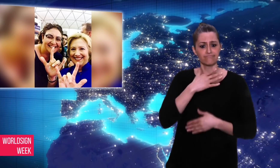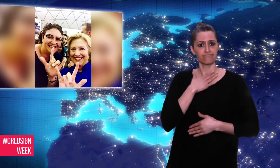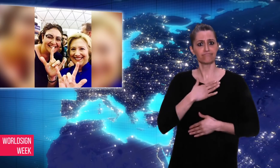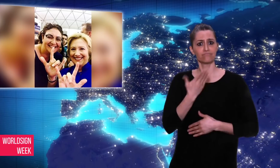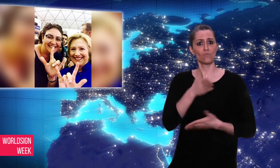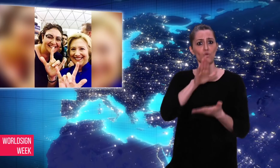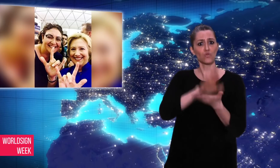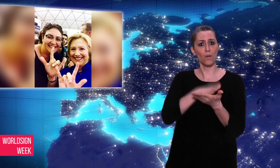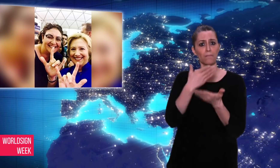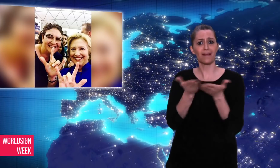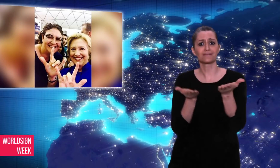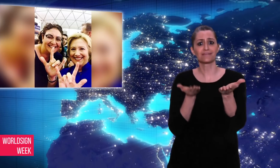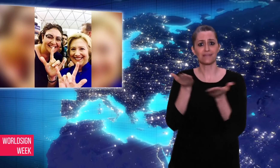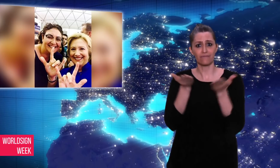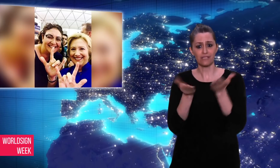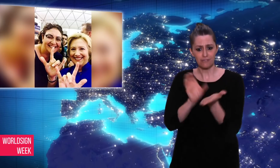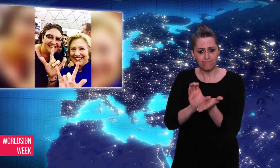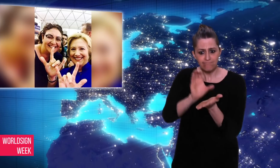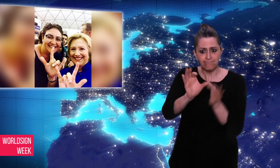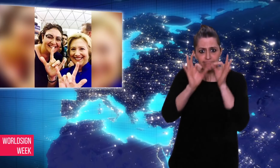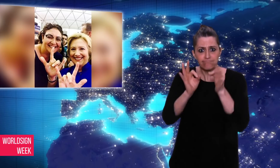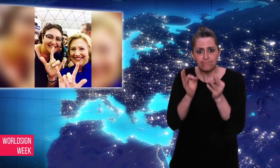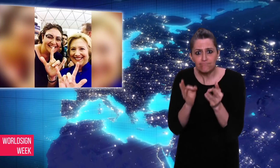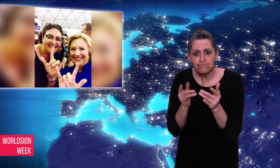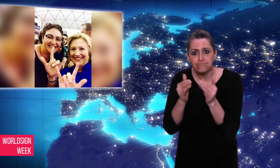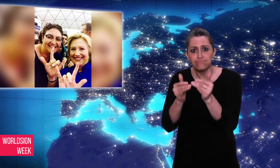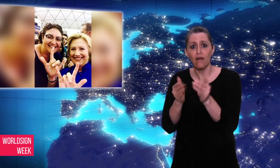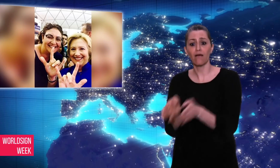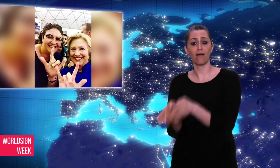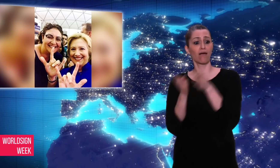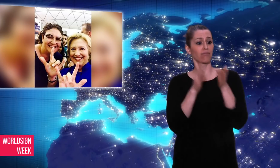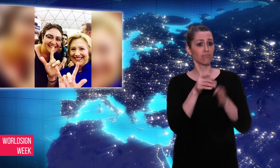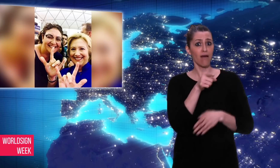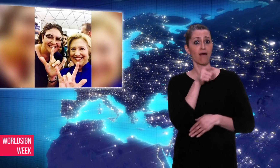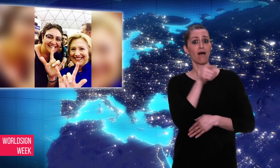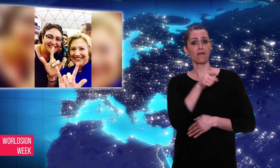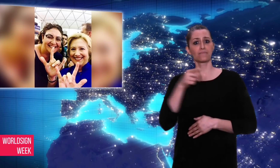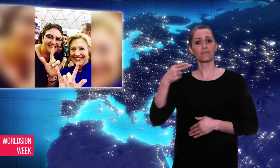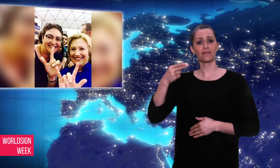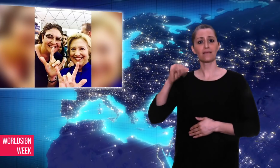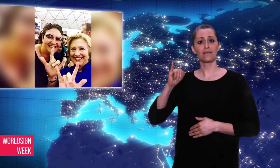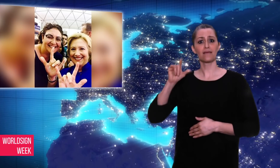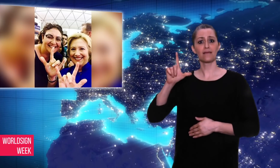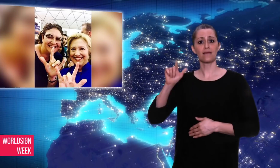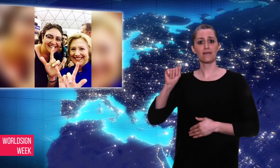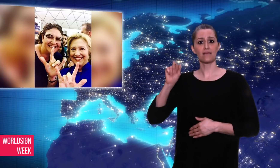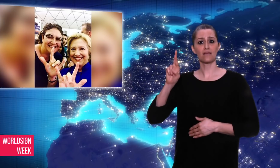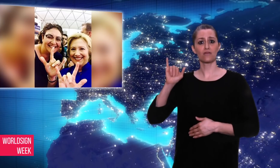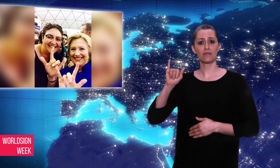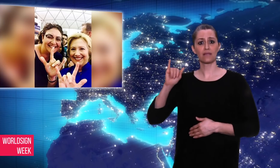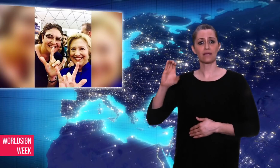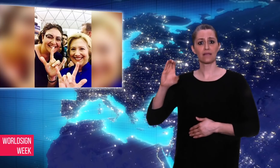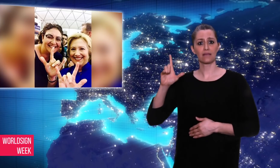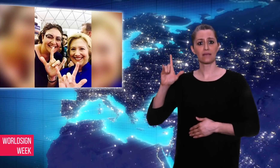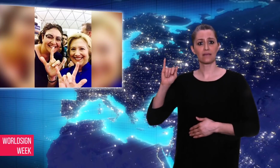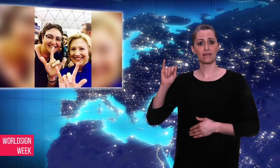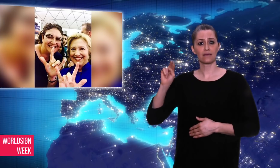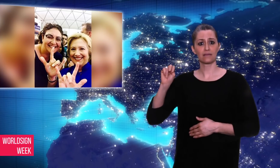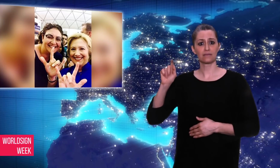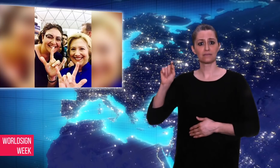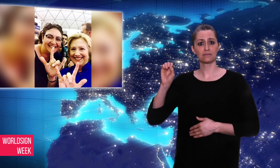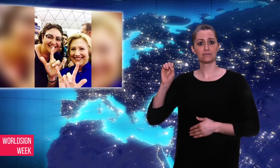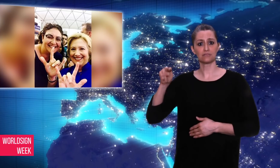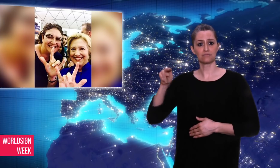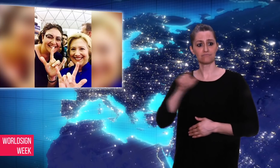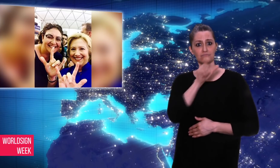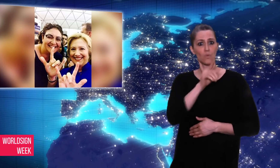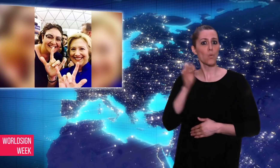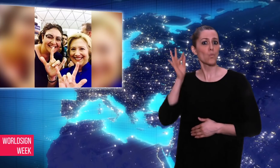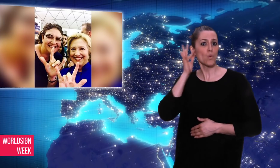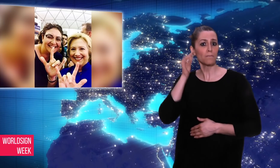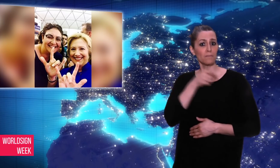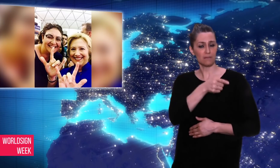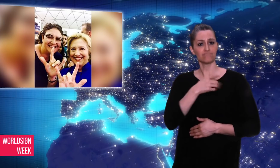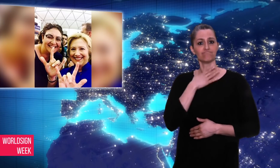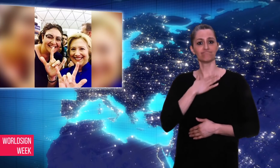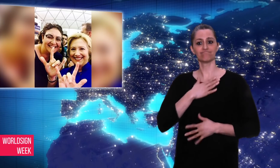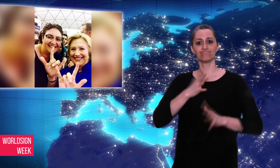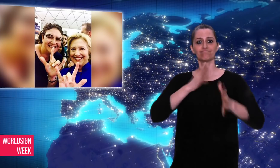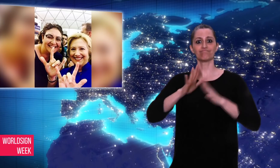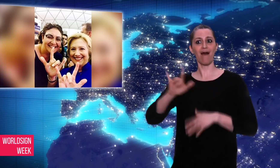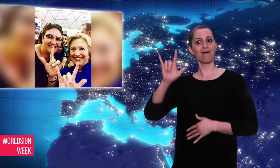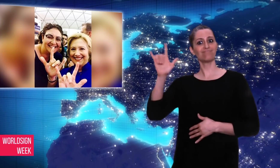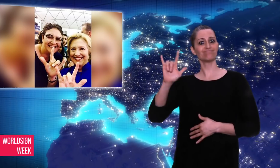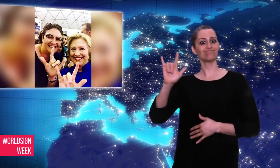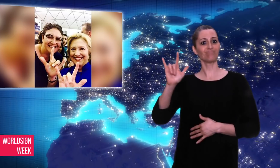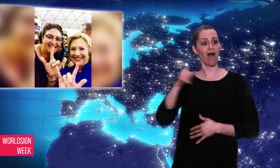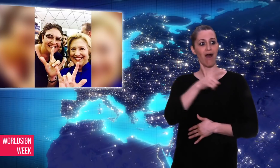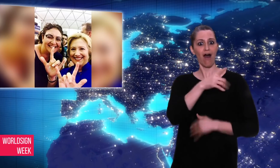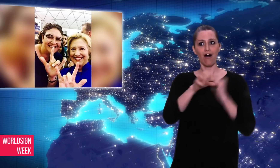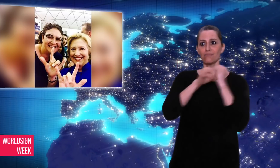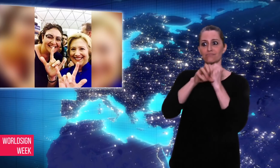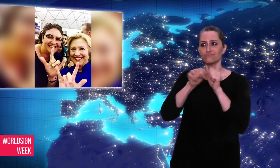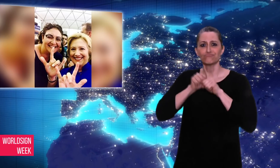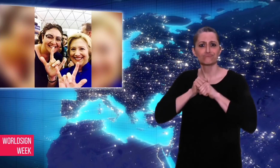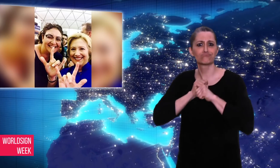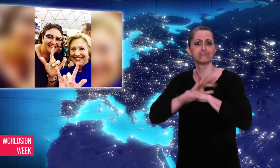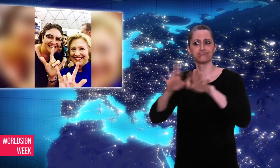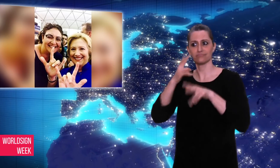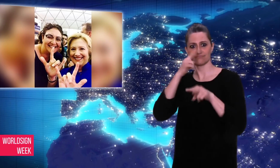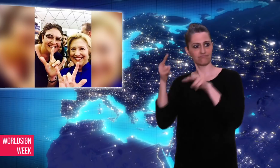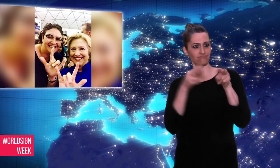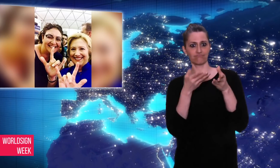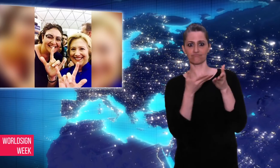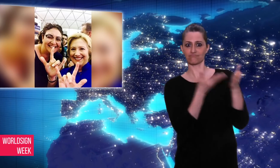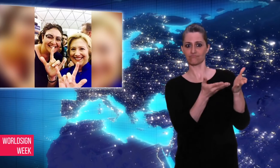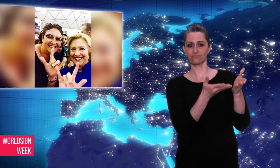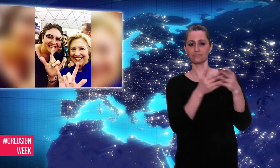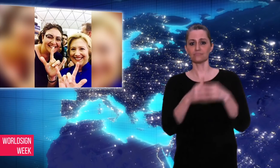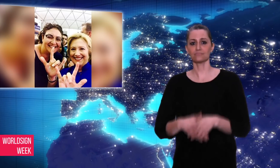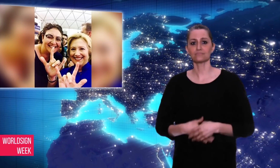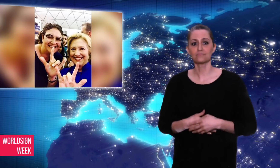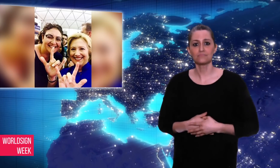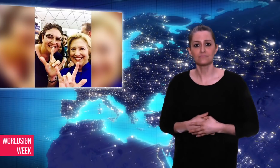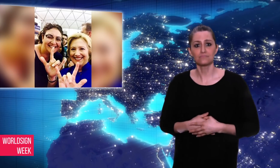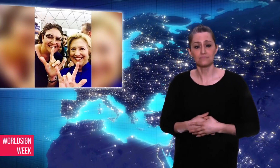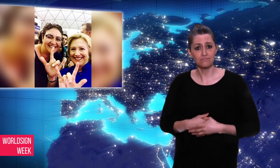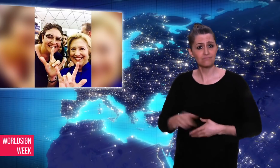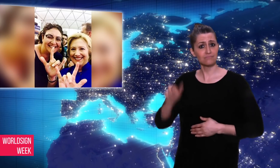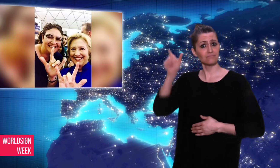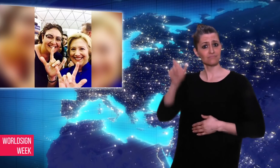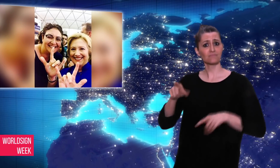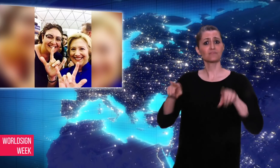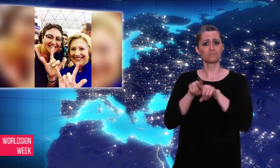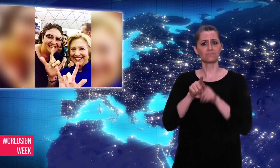publicizing Hillary Clinton signing "I Love You",